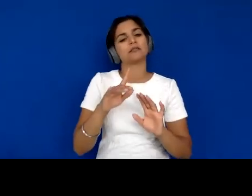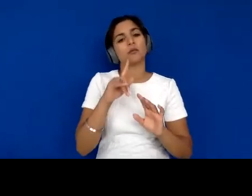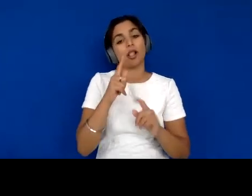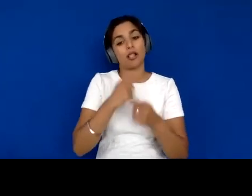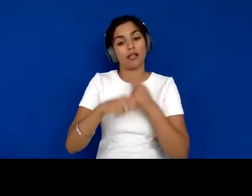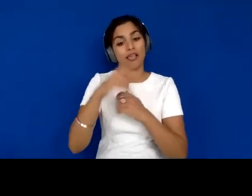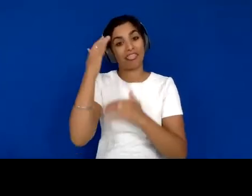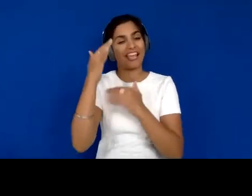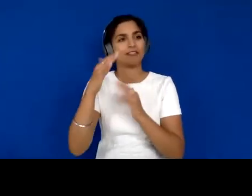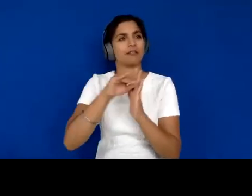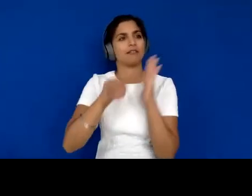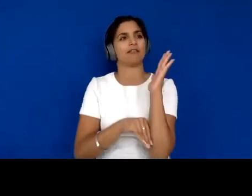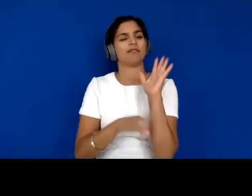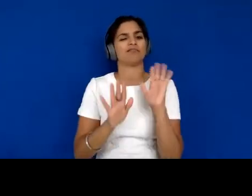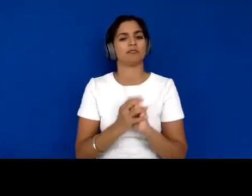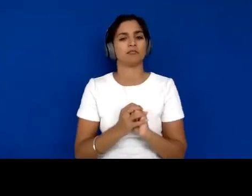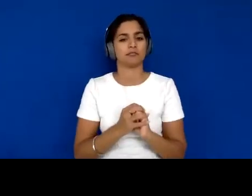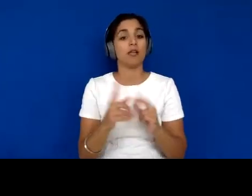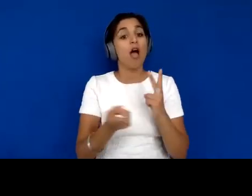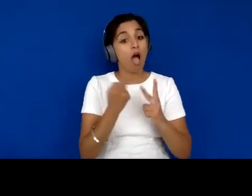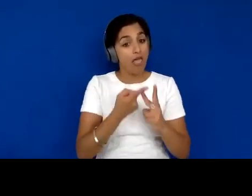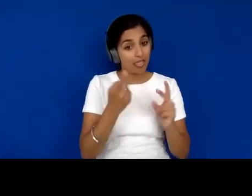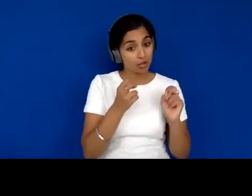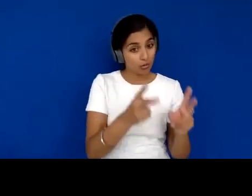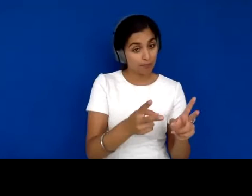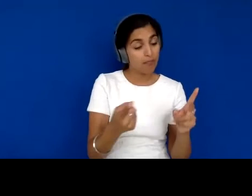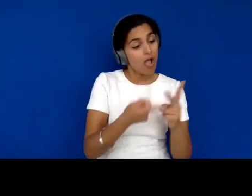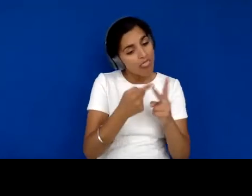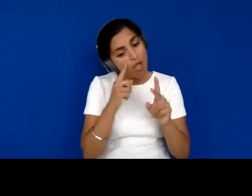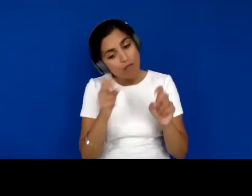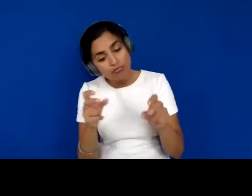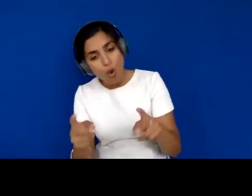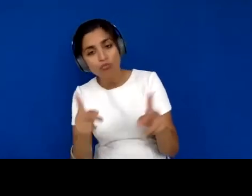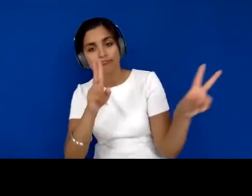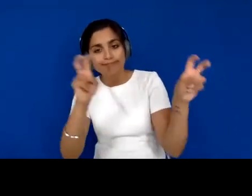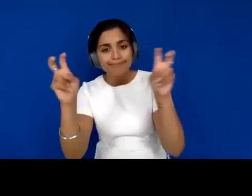approaches have been claimed as points of departure I only mentioned to hear